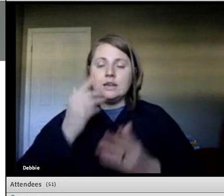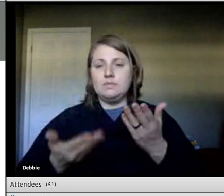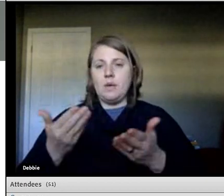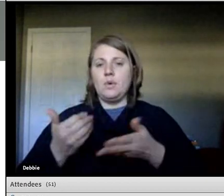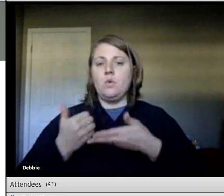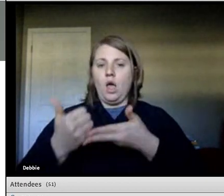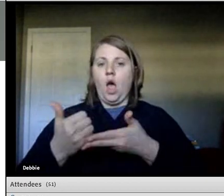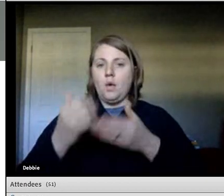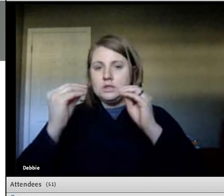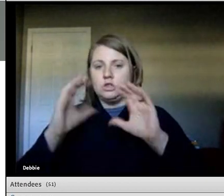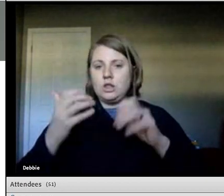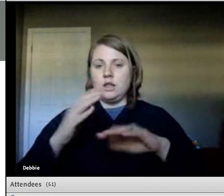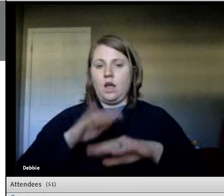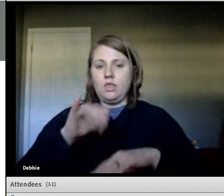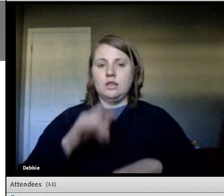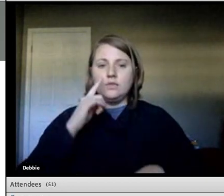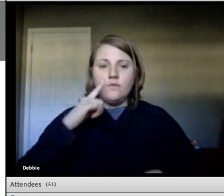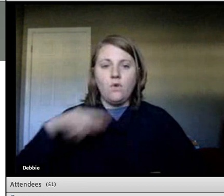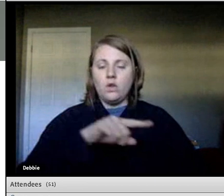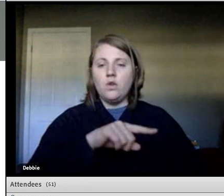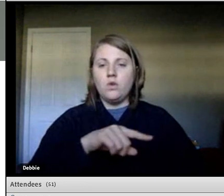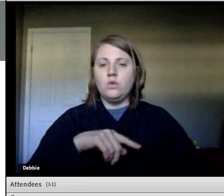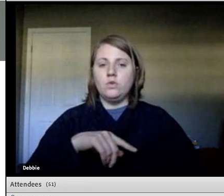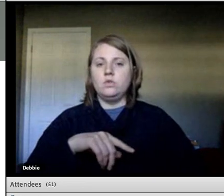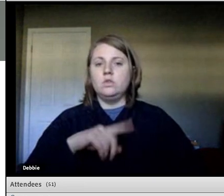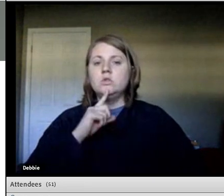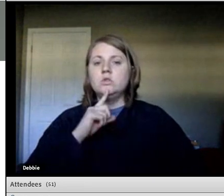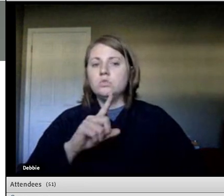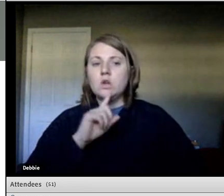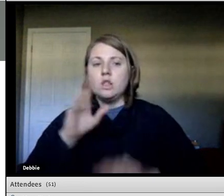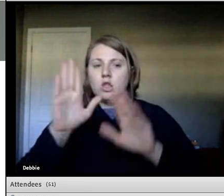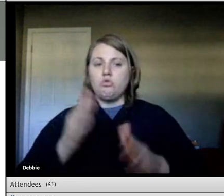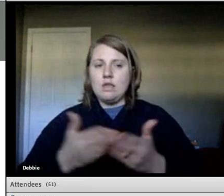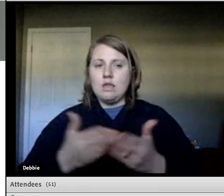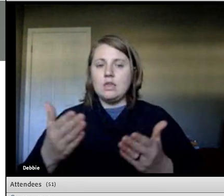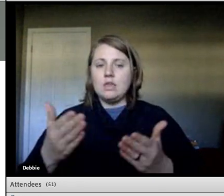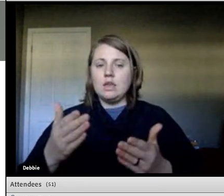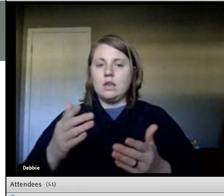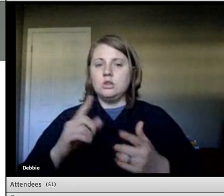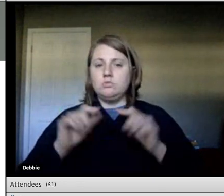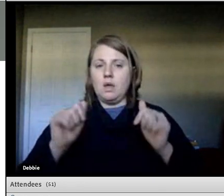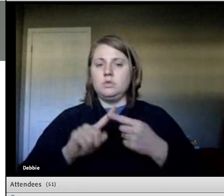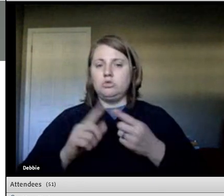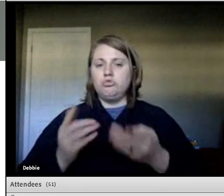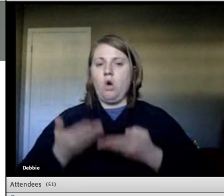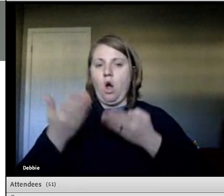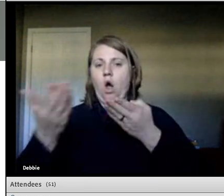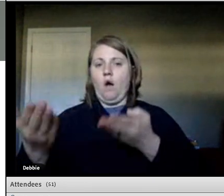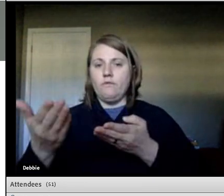It's a really great thing to be able to offer free of charge to all of our users and ourselves.